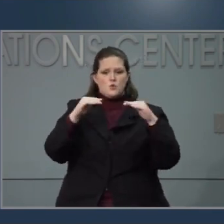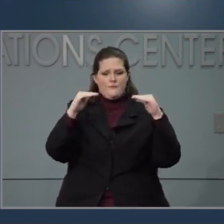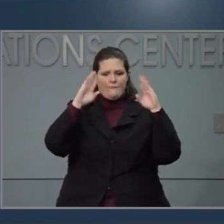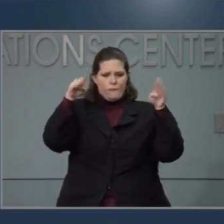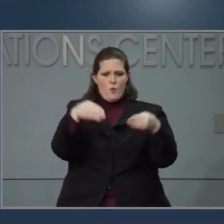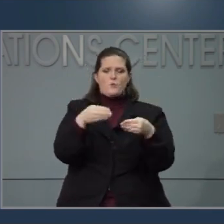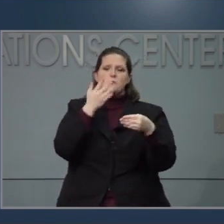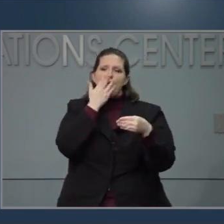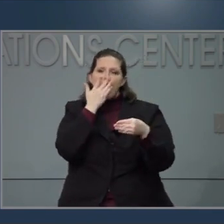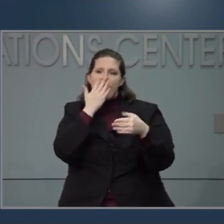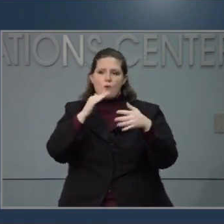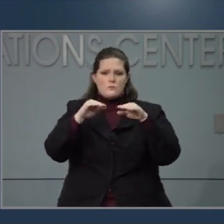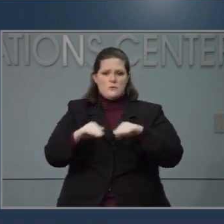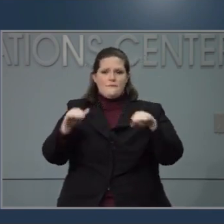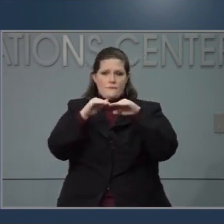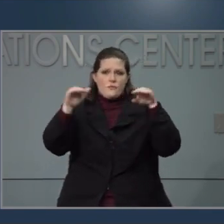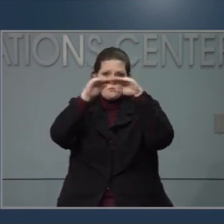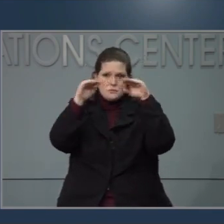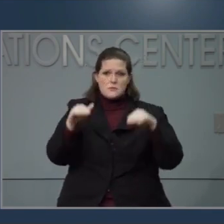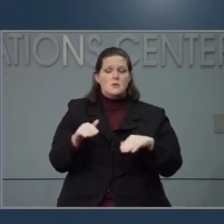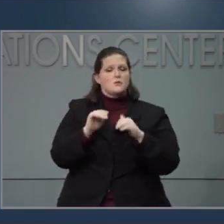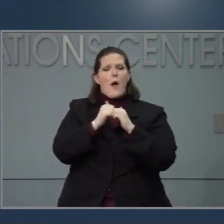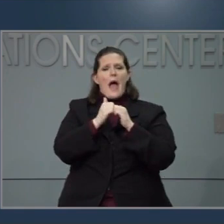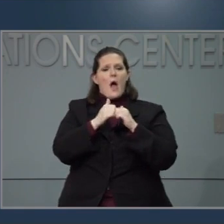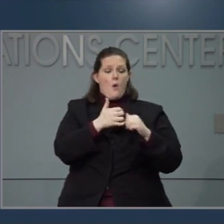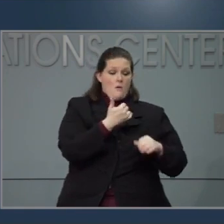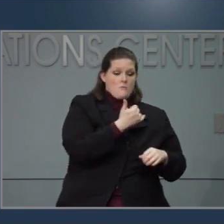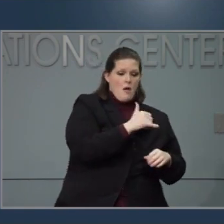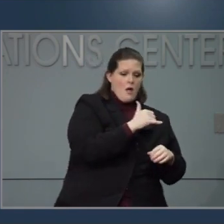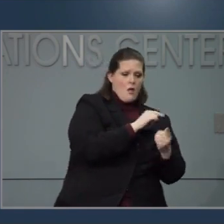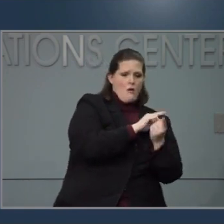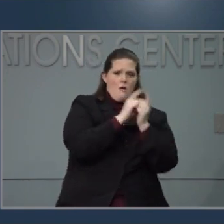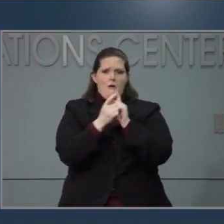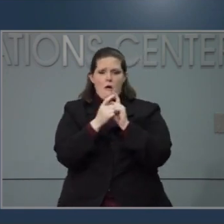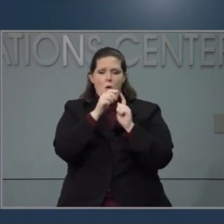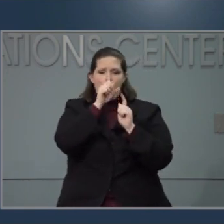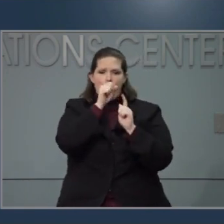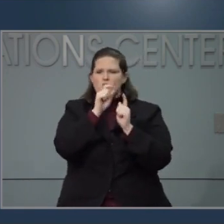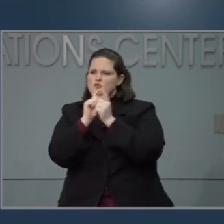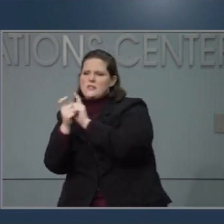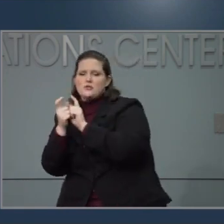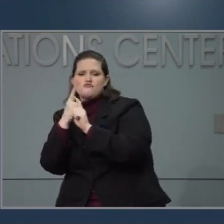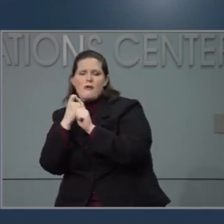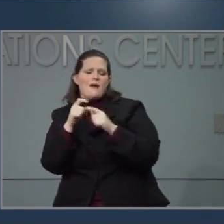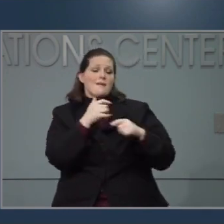WE SHOW HOW TO CATEGORIZE COUNTIES INTO THEIR COLOR TEAR.